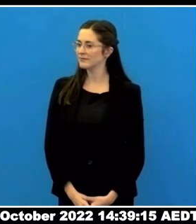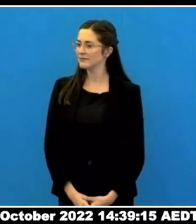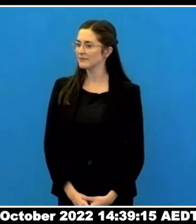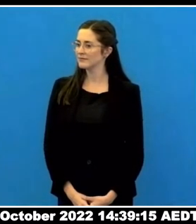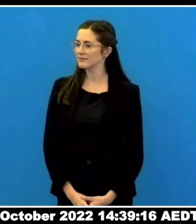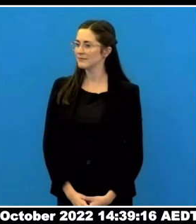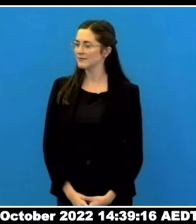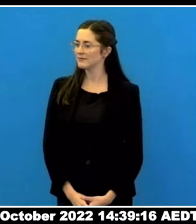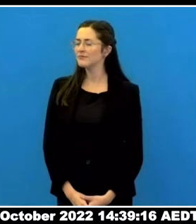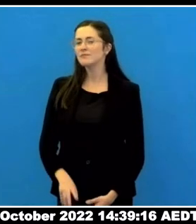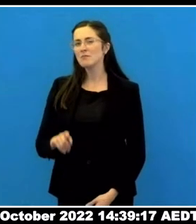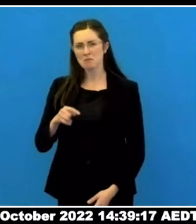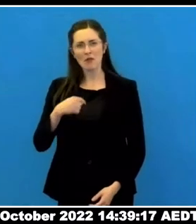I would like to add something.